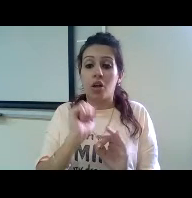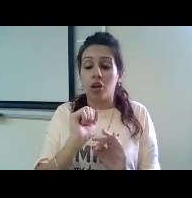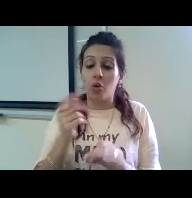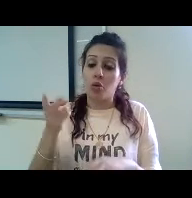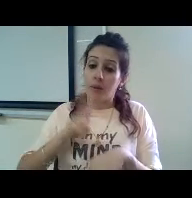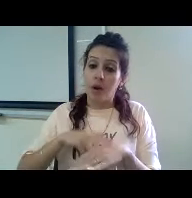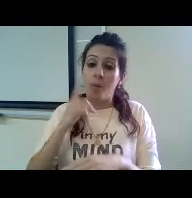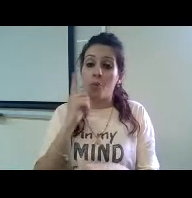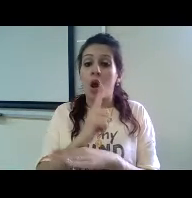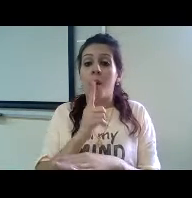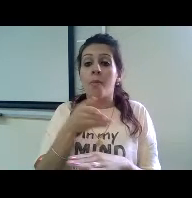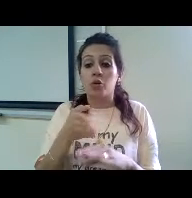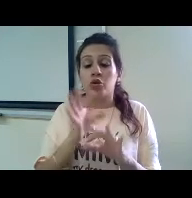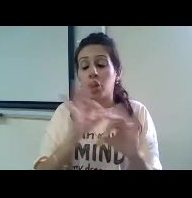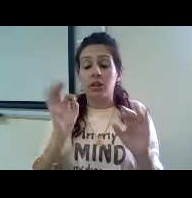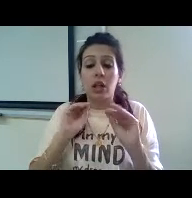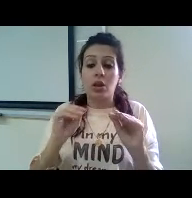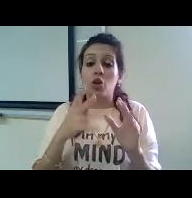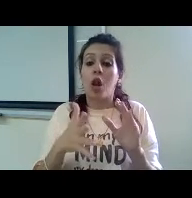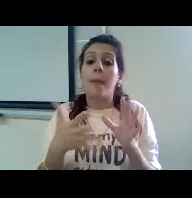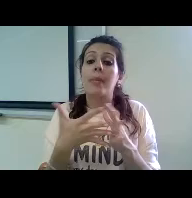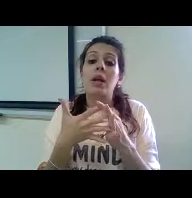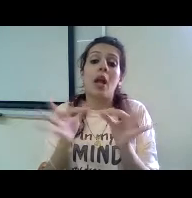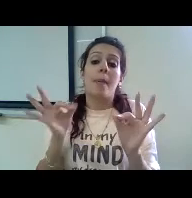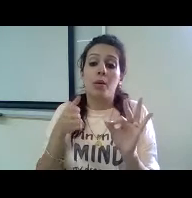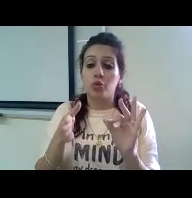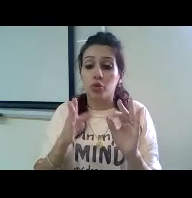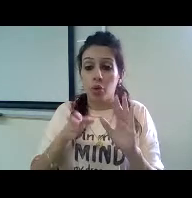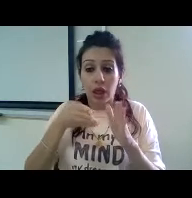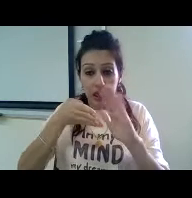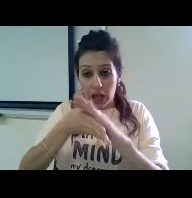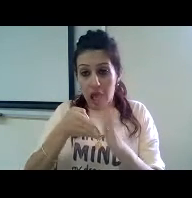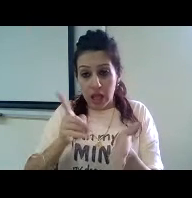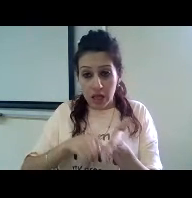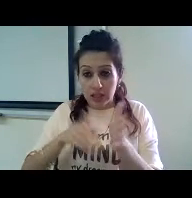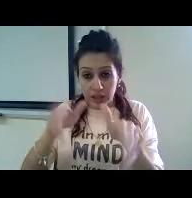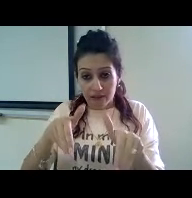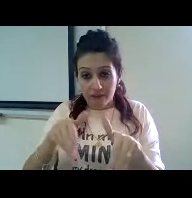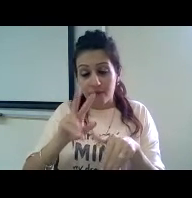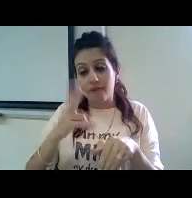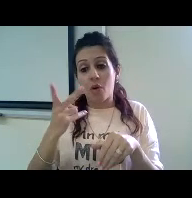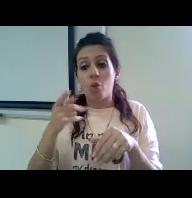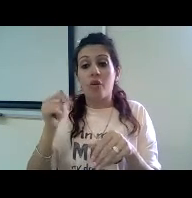educate all students in the classroom to respond to individual differences among students with disabilities,